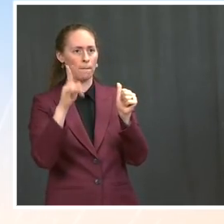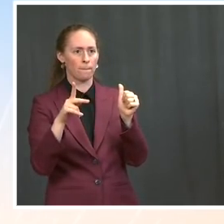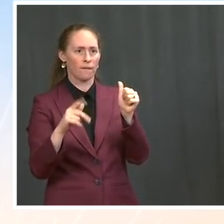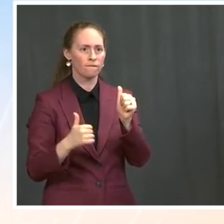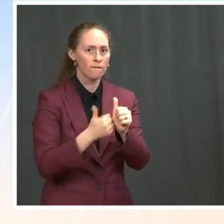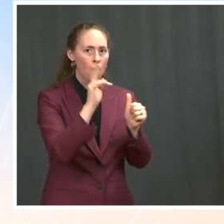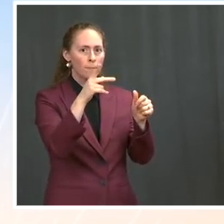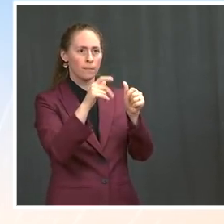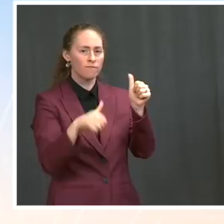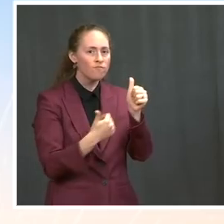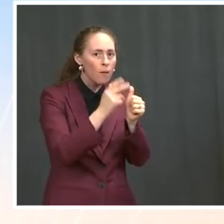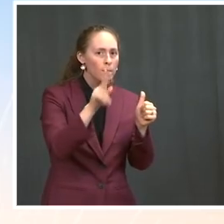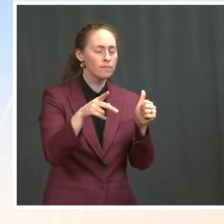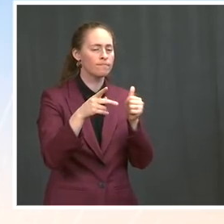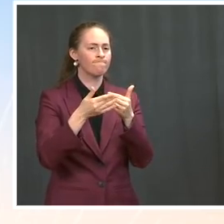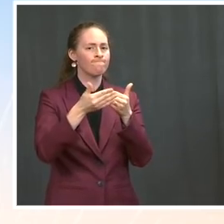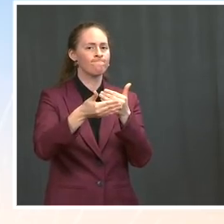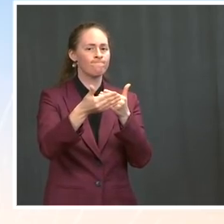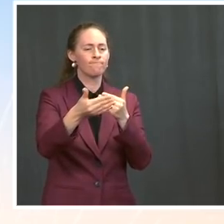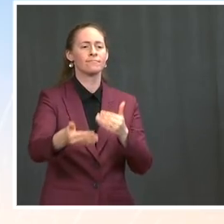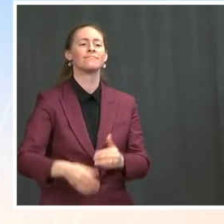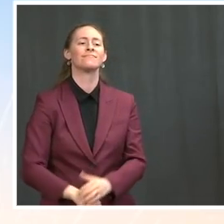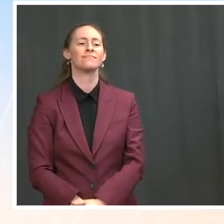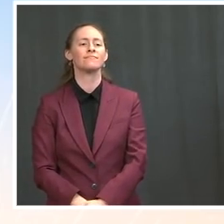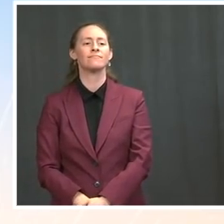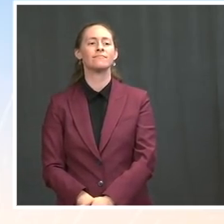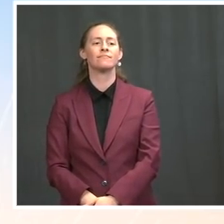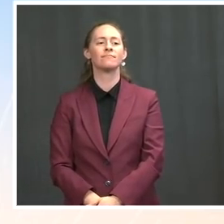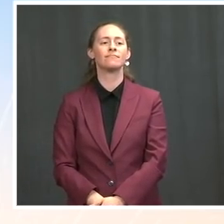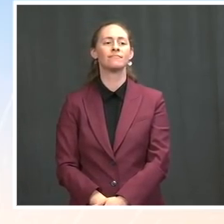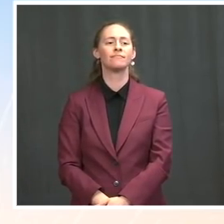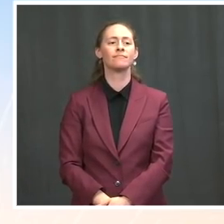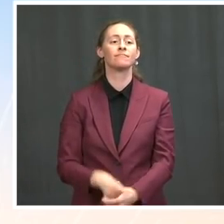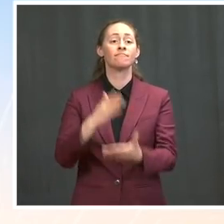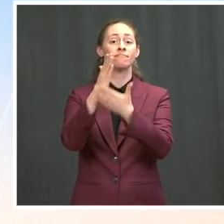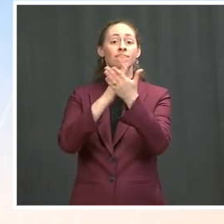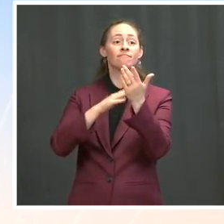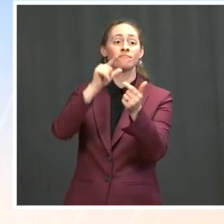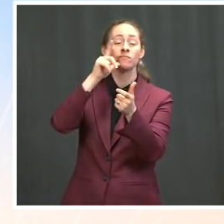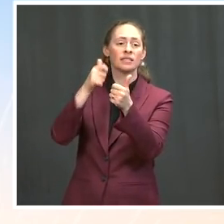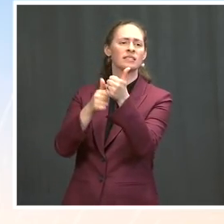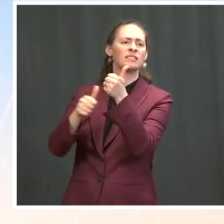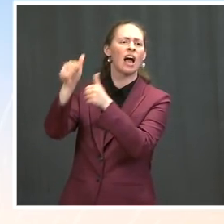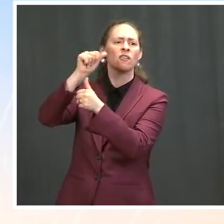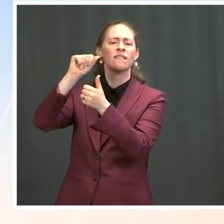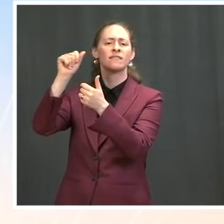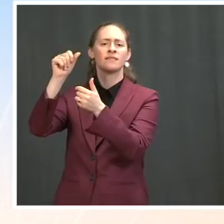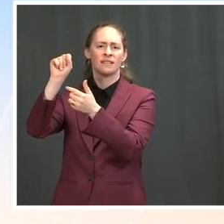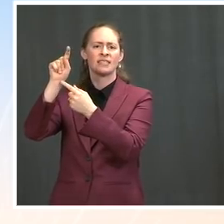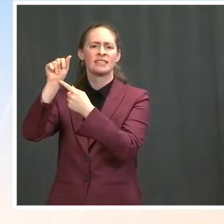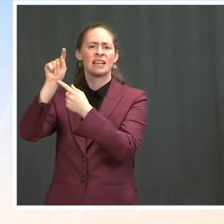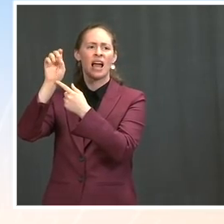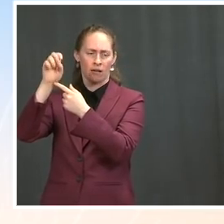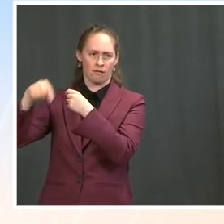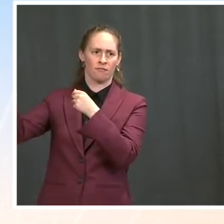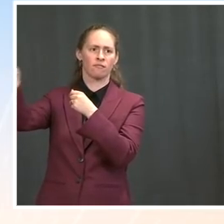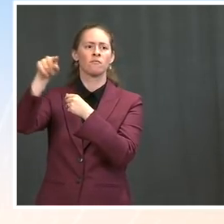So that -- some of that could be at the Secretary of State; some of that will be before -- underneath that. And those discussions will be happening